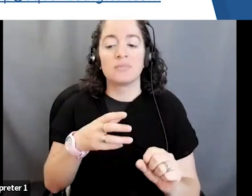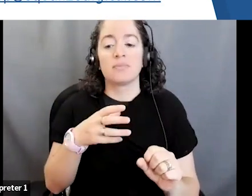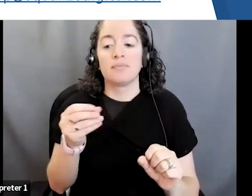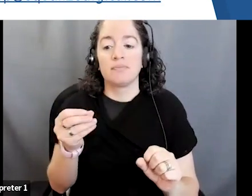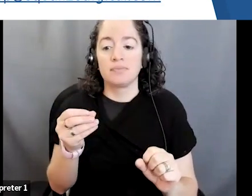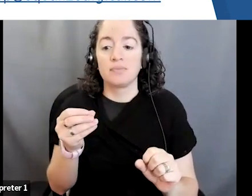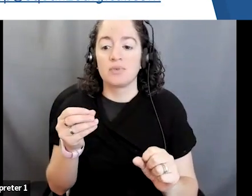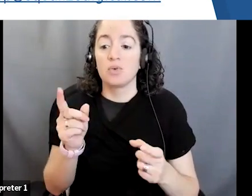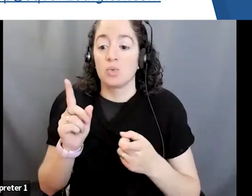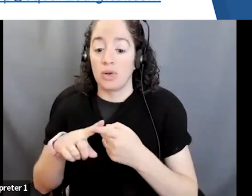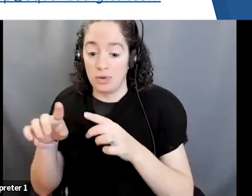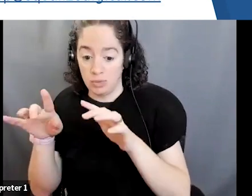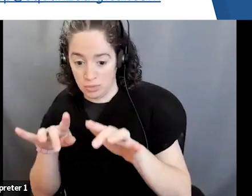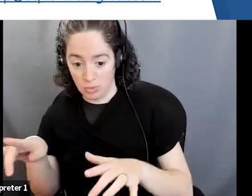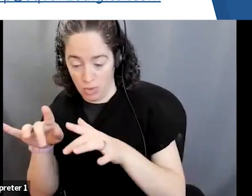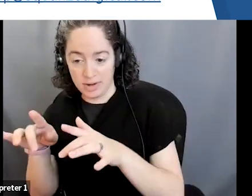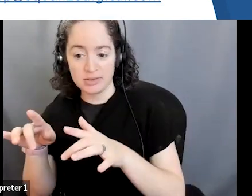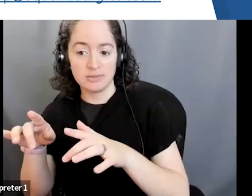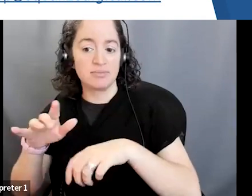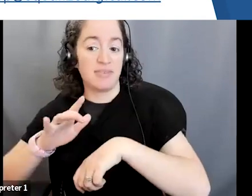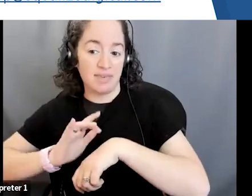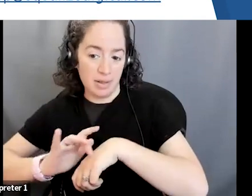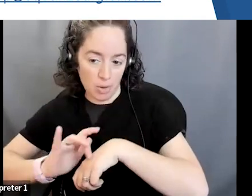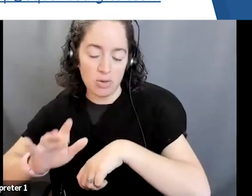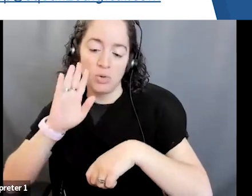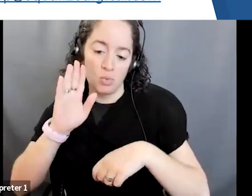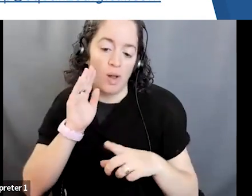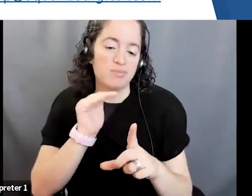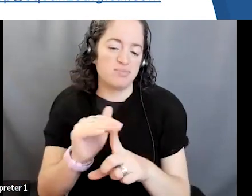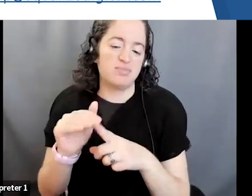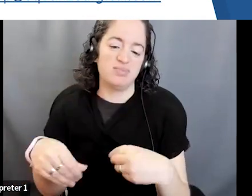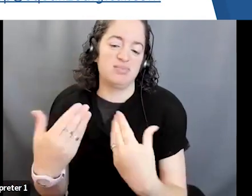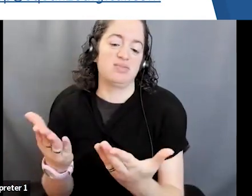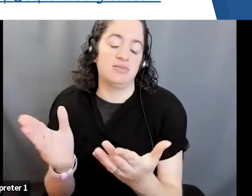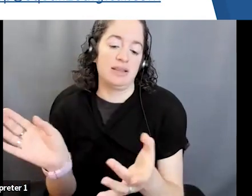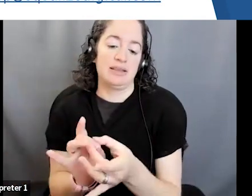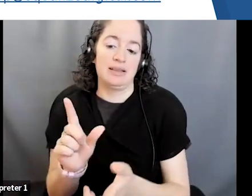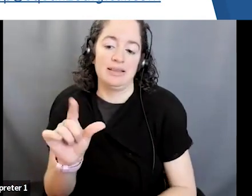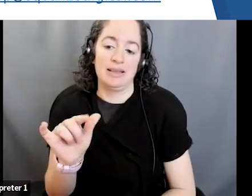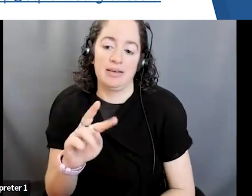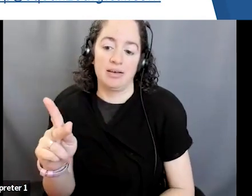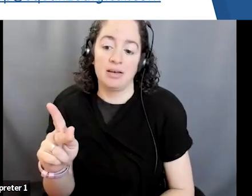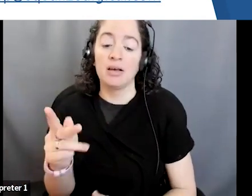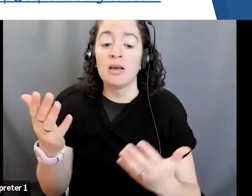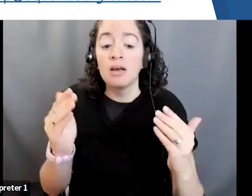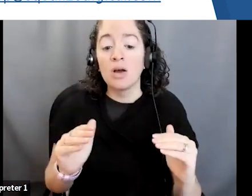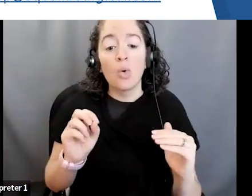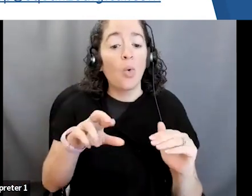when the recording for this meetup is available. The other way that you can catch meetups is in audio-only format on our podcast,